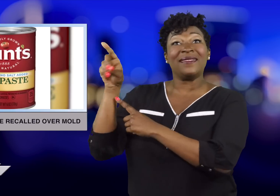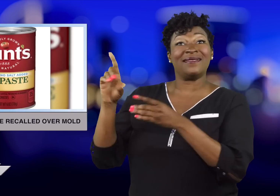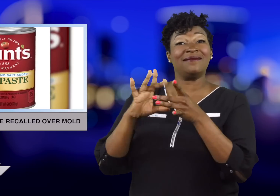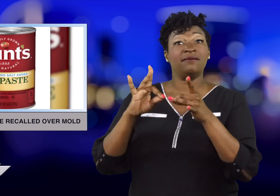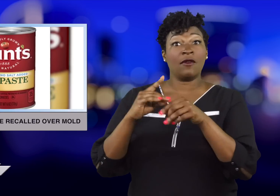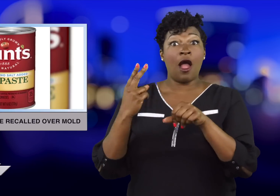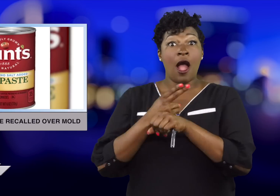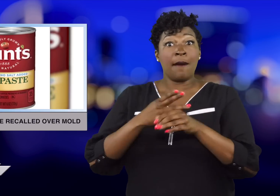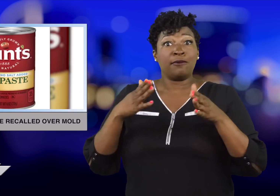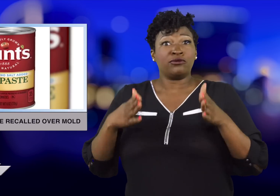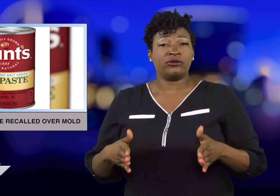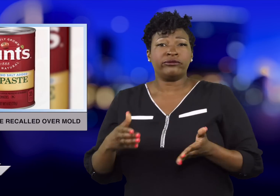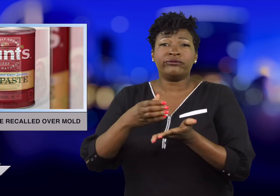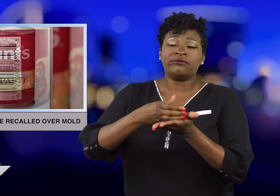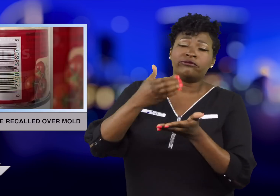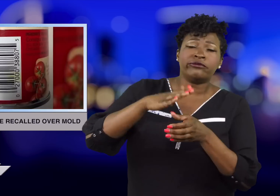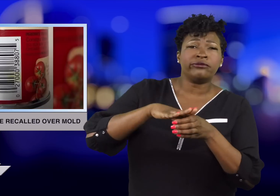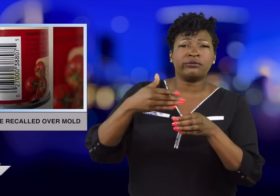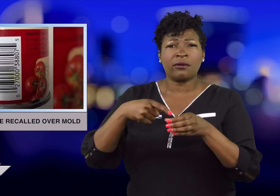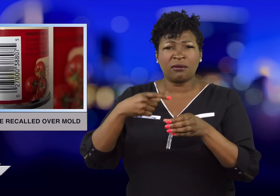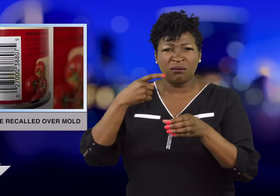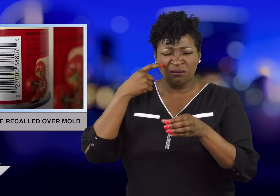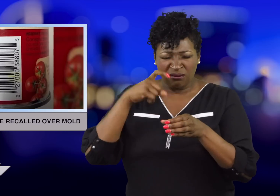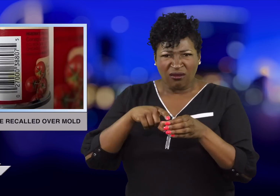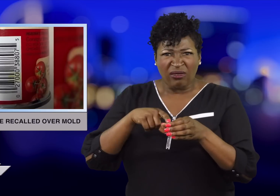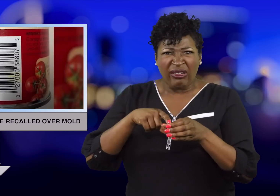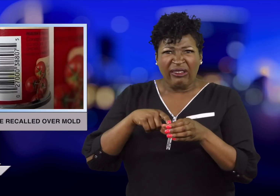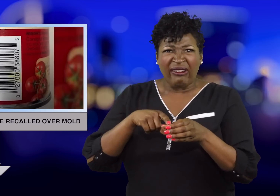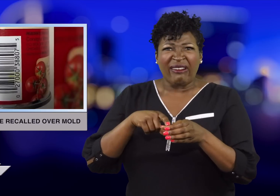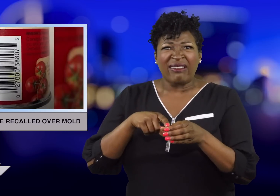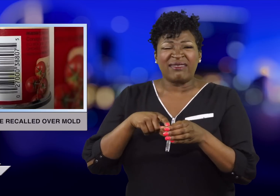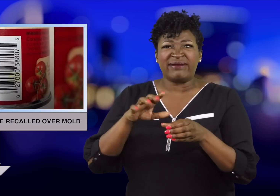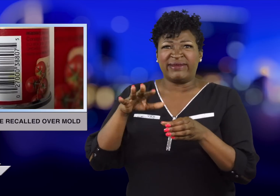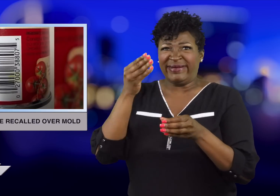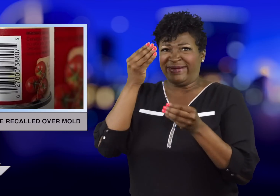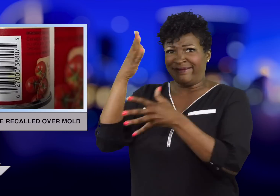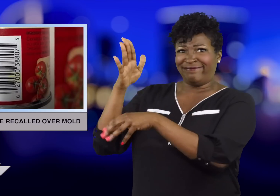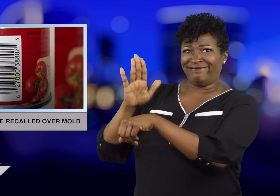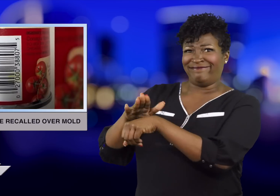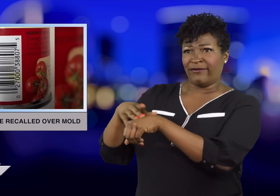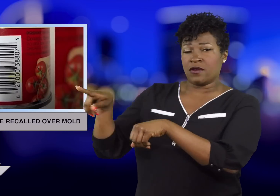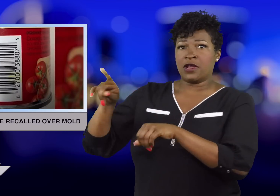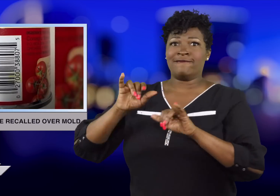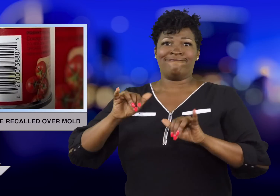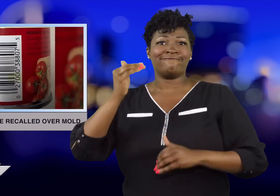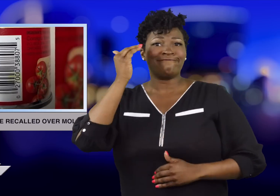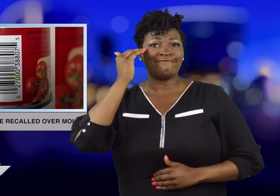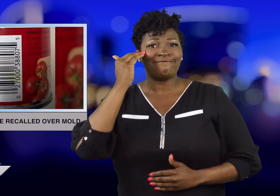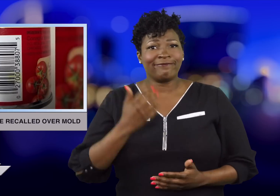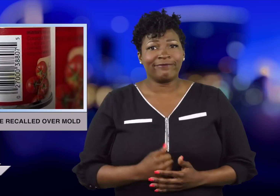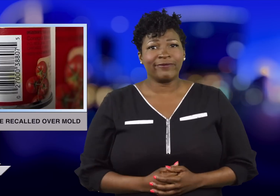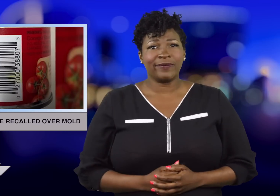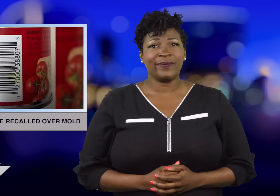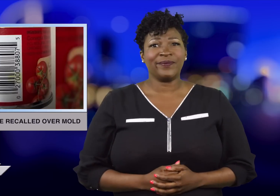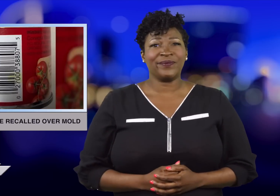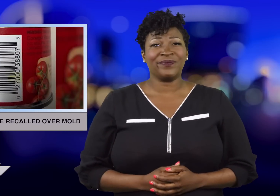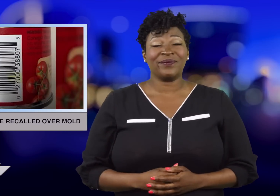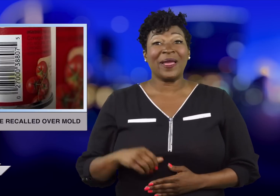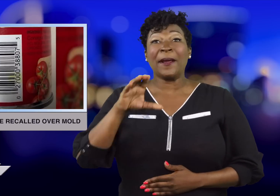The company says consumers made them aware of the issue.